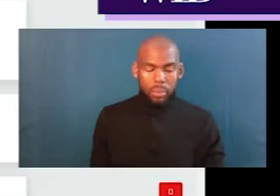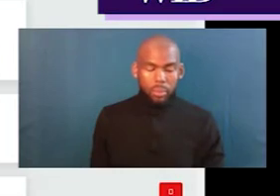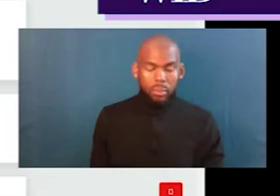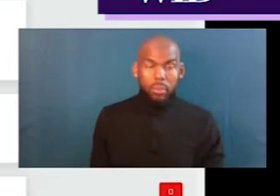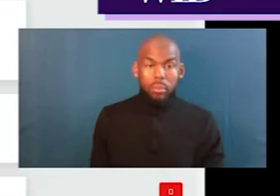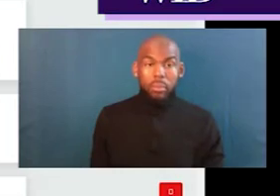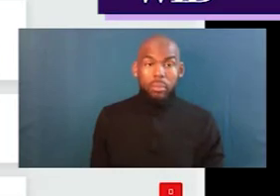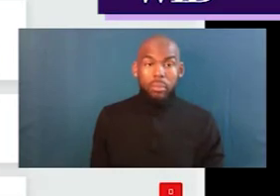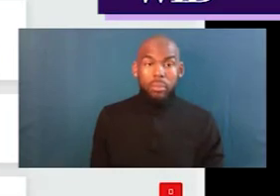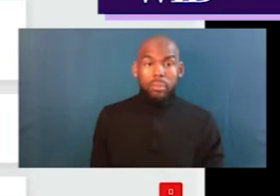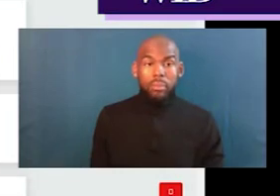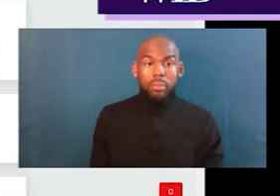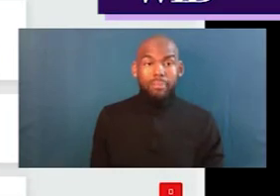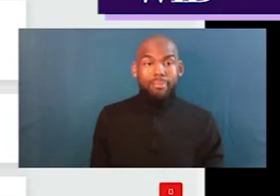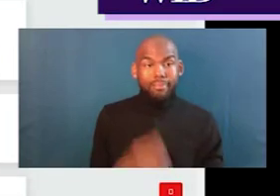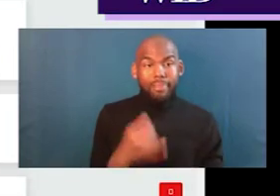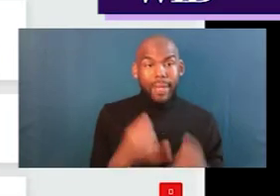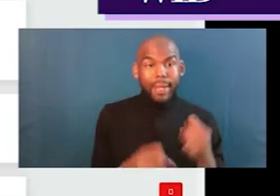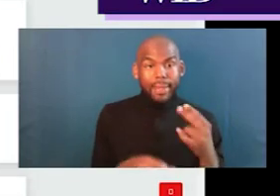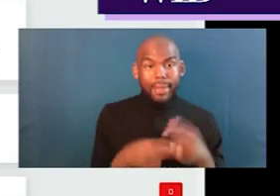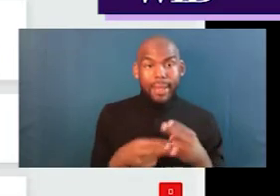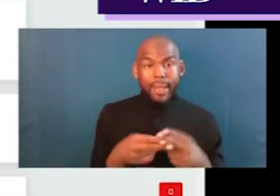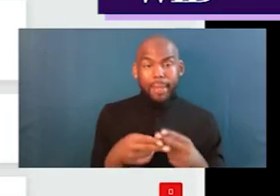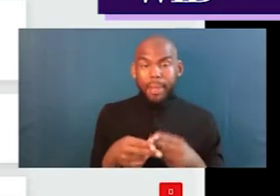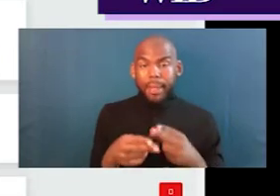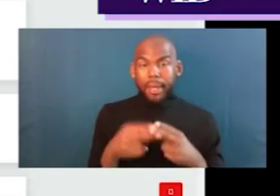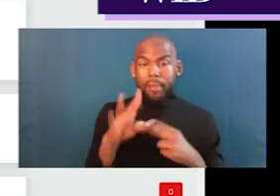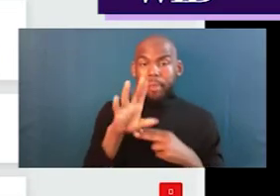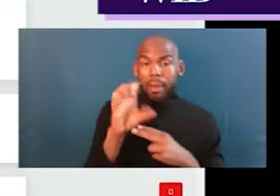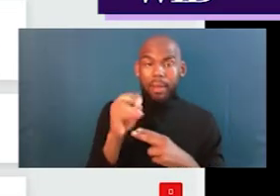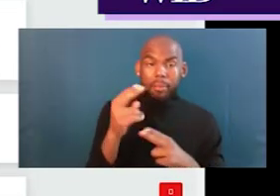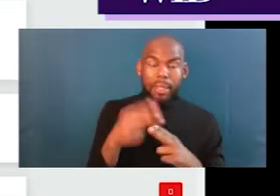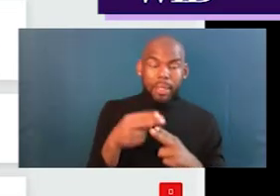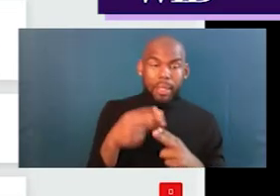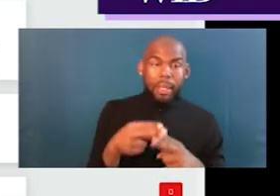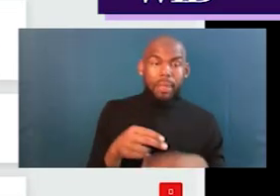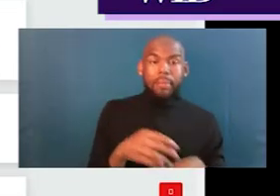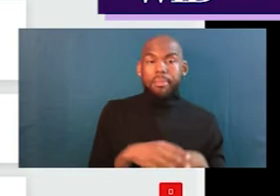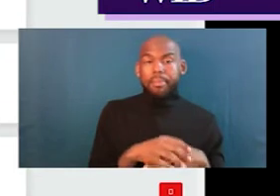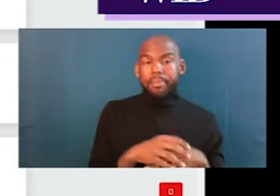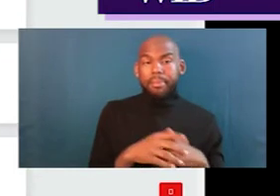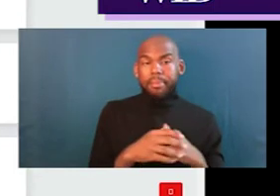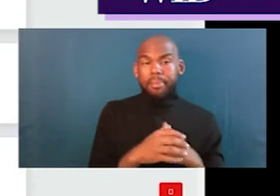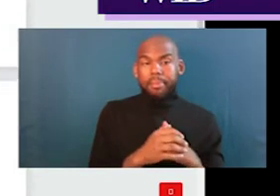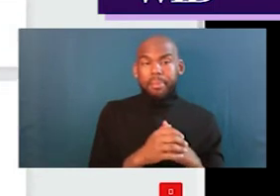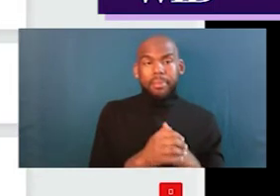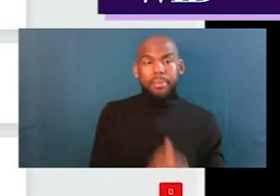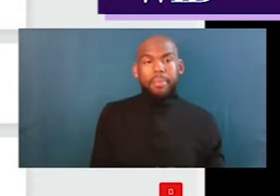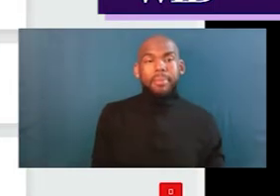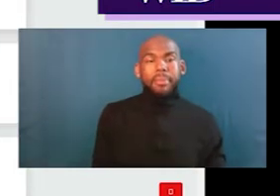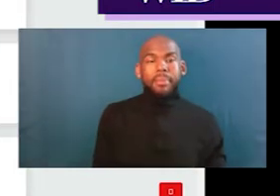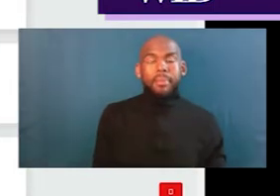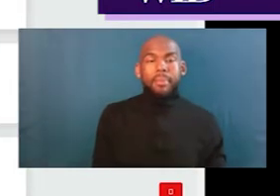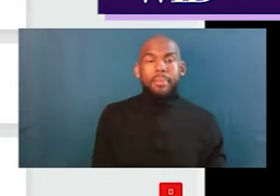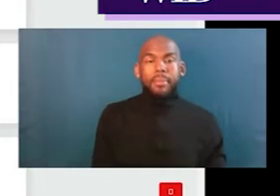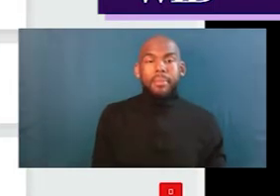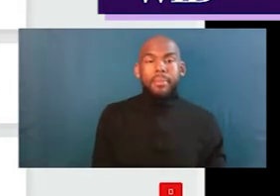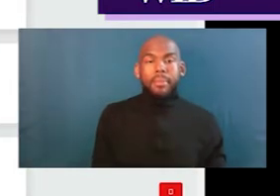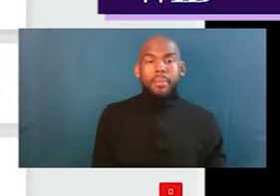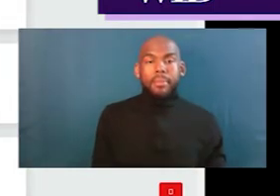Last name Clift. Company name option. United States. The - ship to a different address.